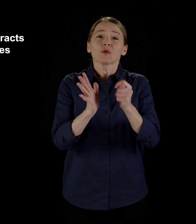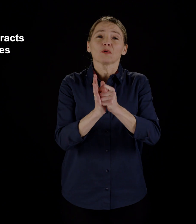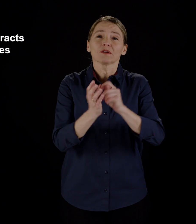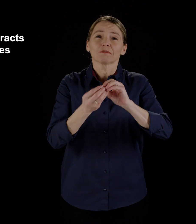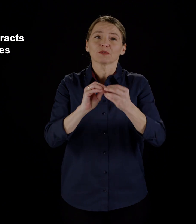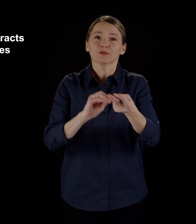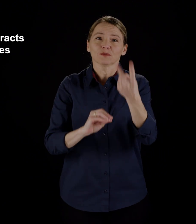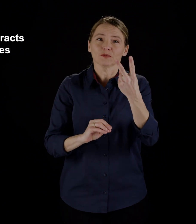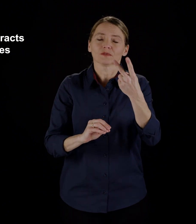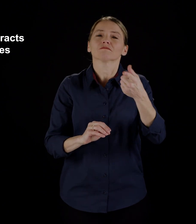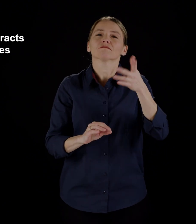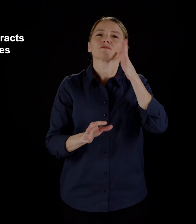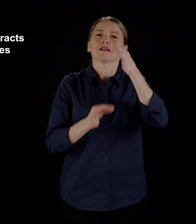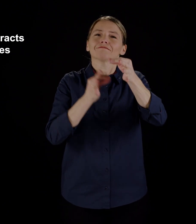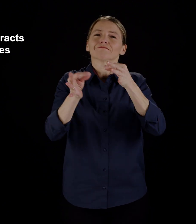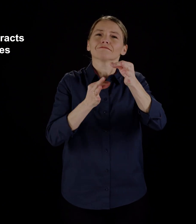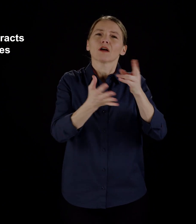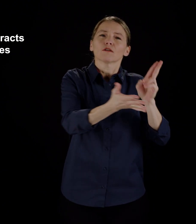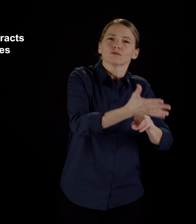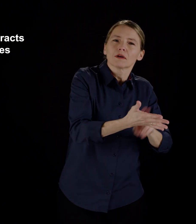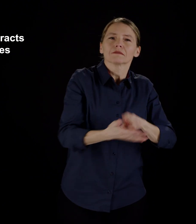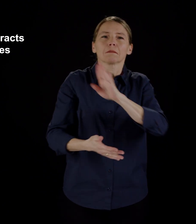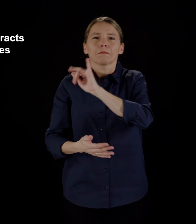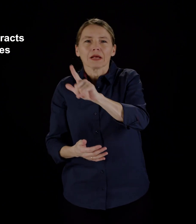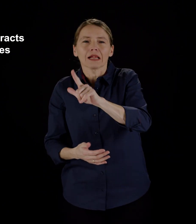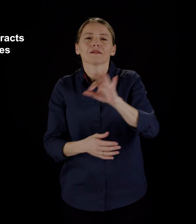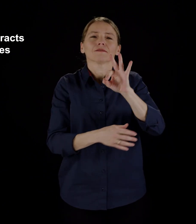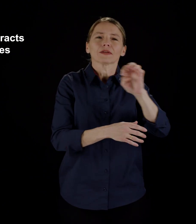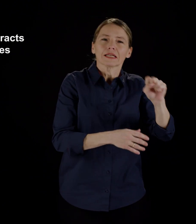Video 2 will cover Contracts & Billing – Fees.